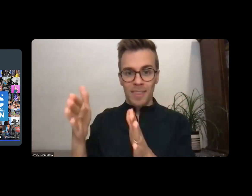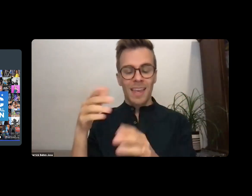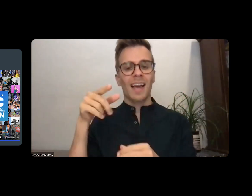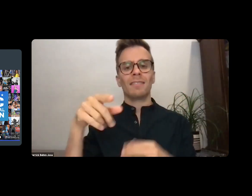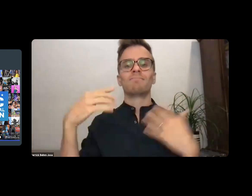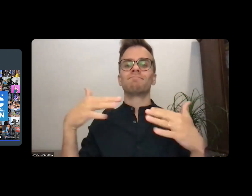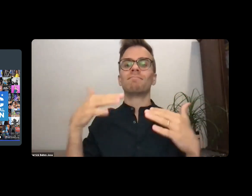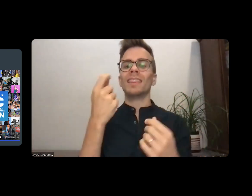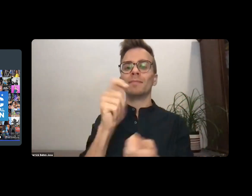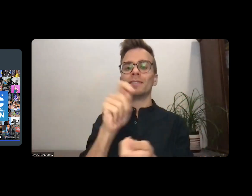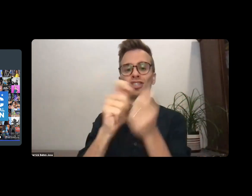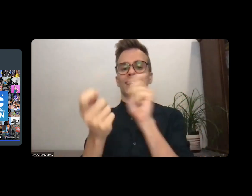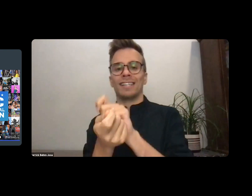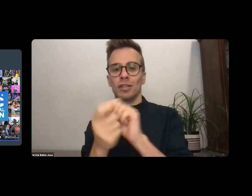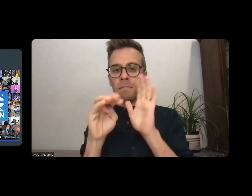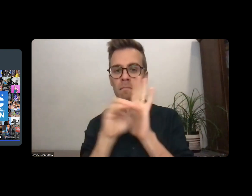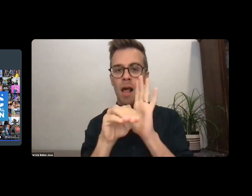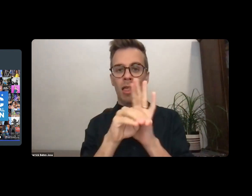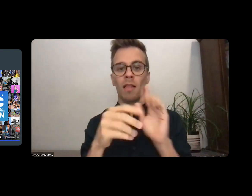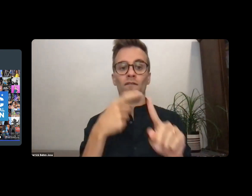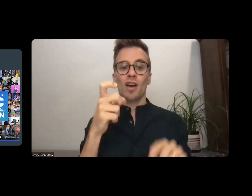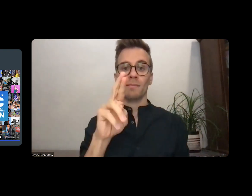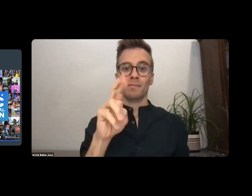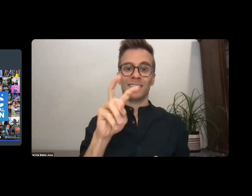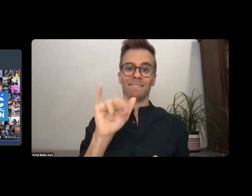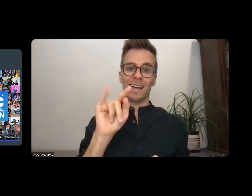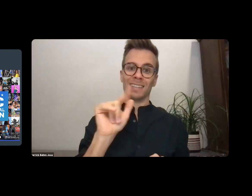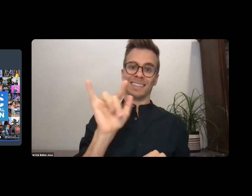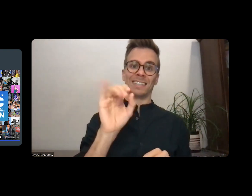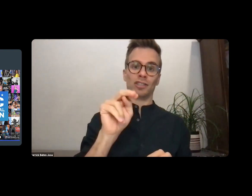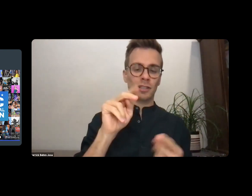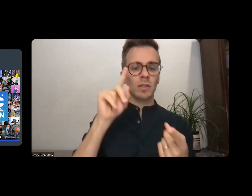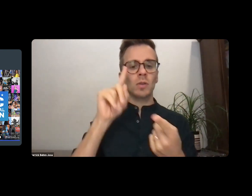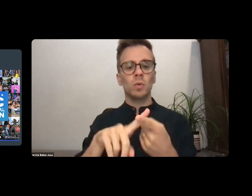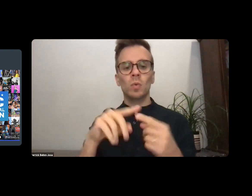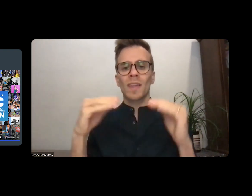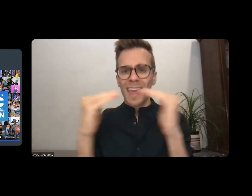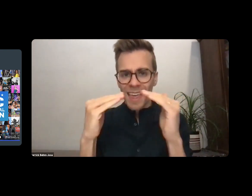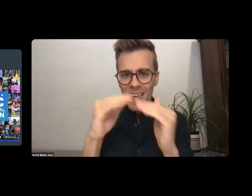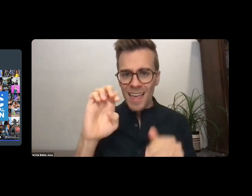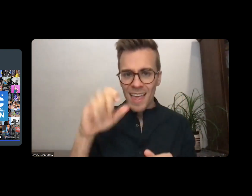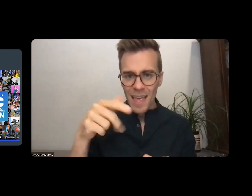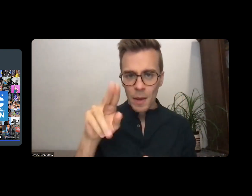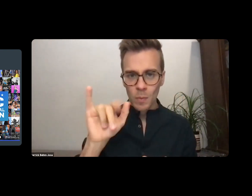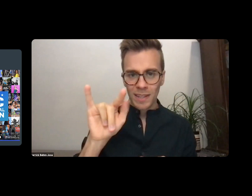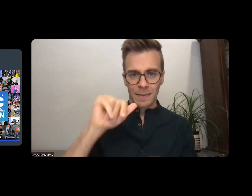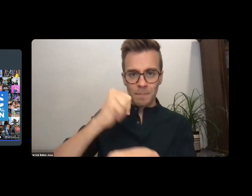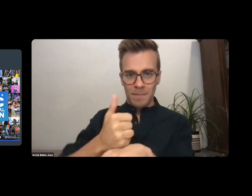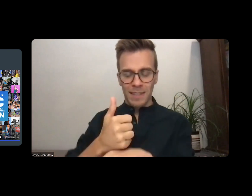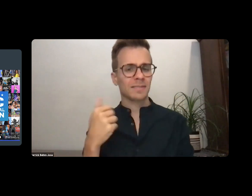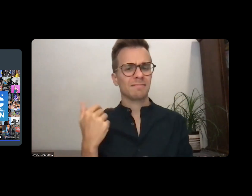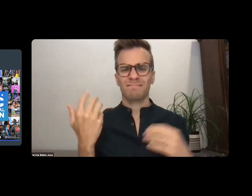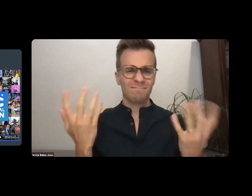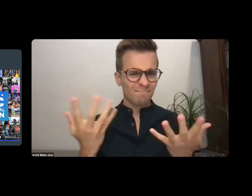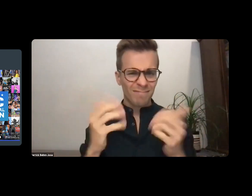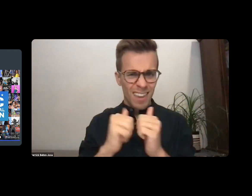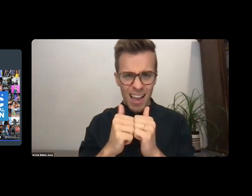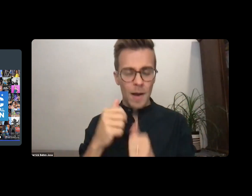Then, in 2018 D.C. changed their model from a revitalization process to an equity-based